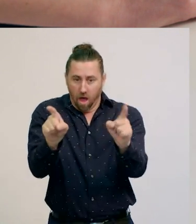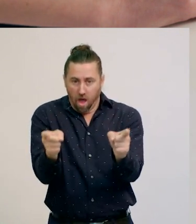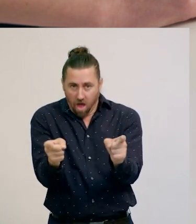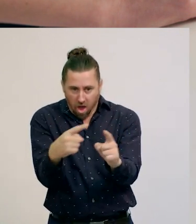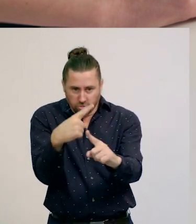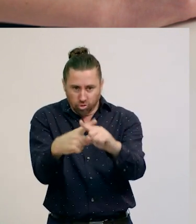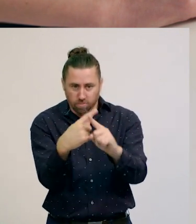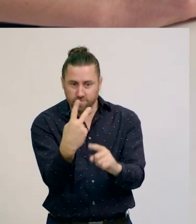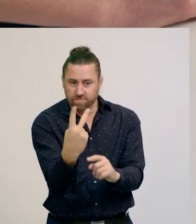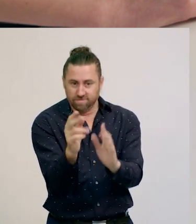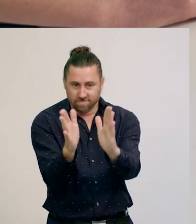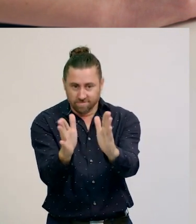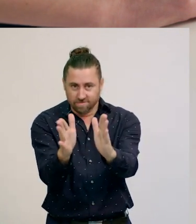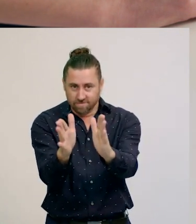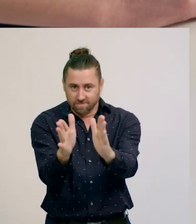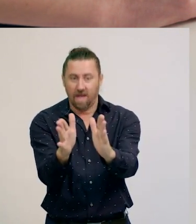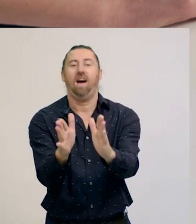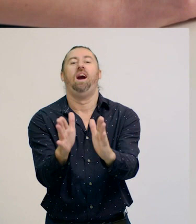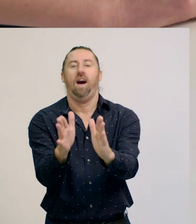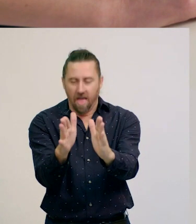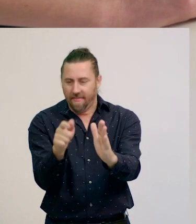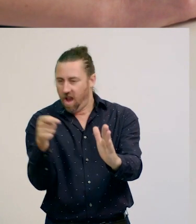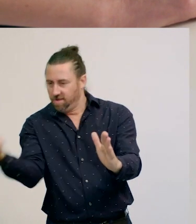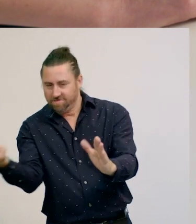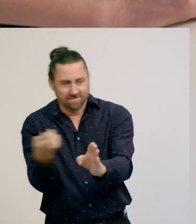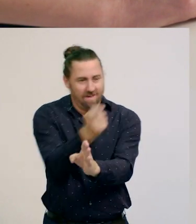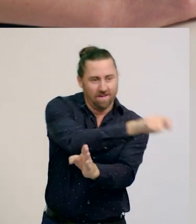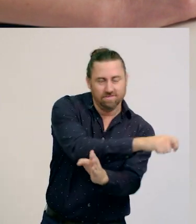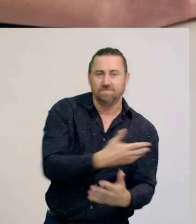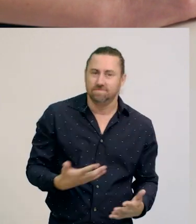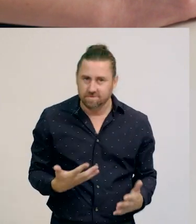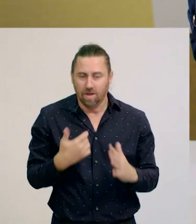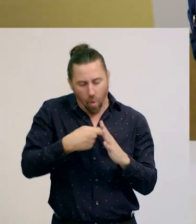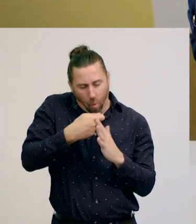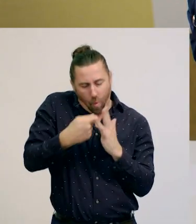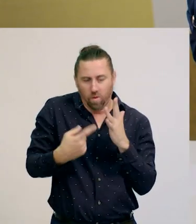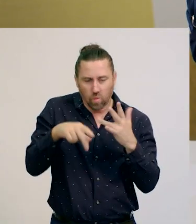then carried out the addition operations. So we followed the order of operation.